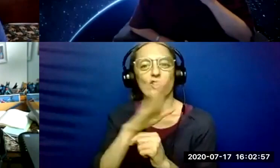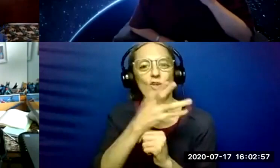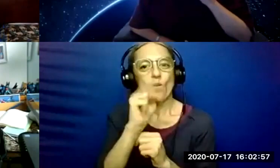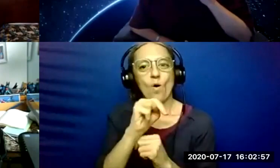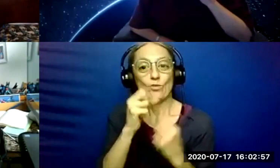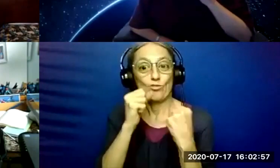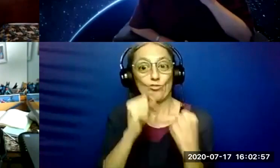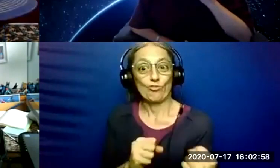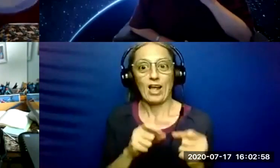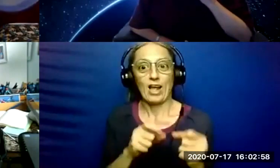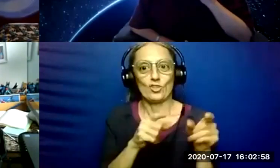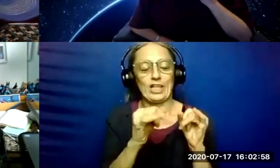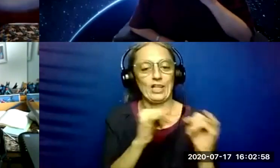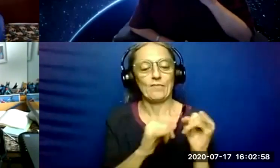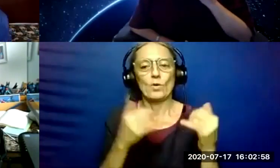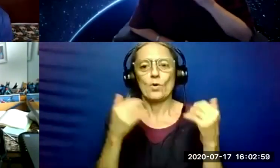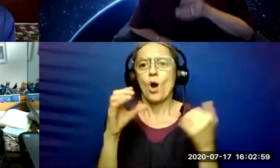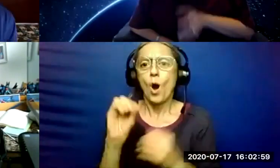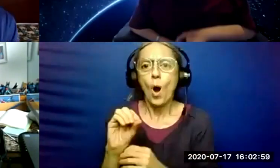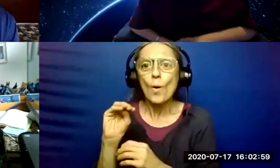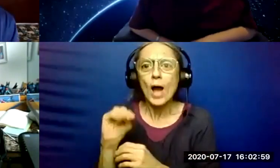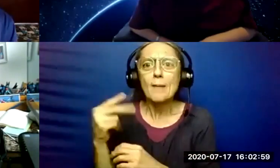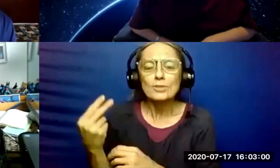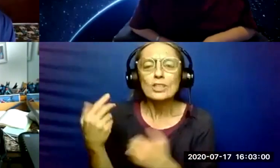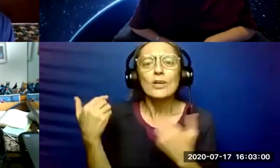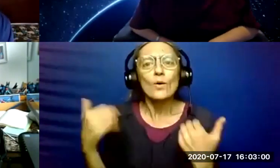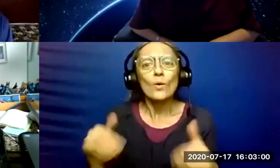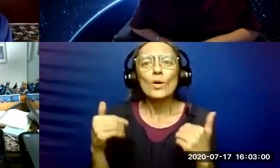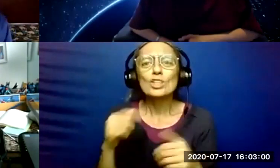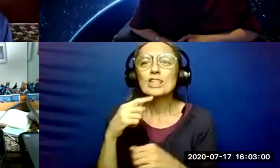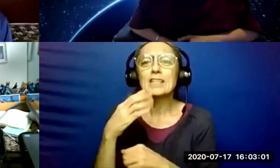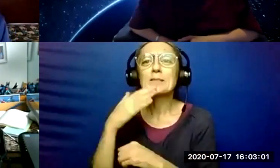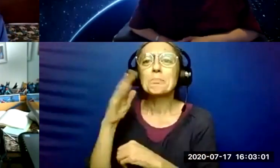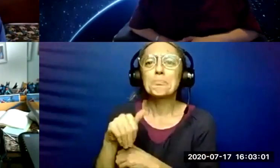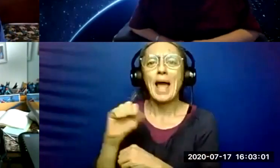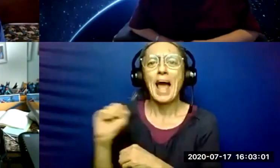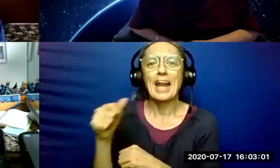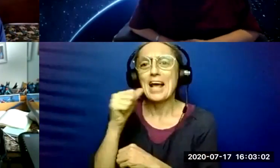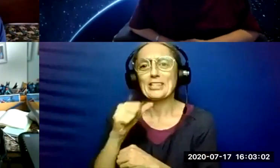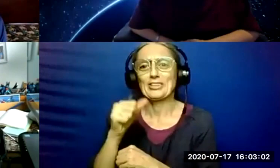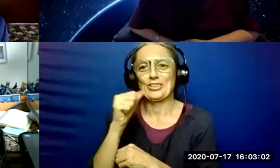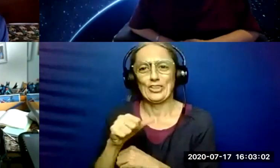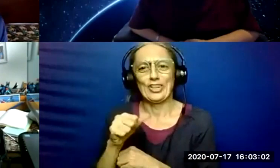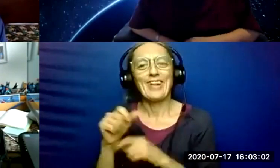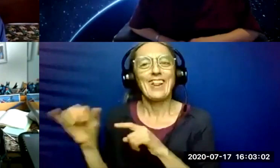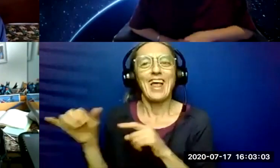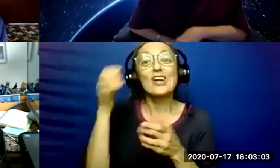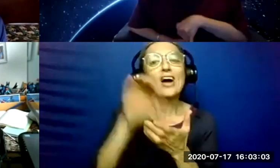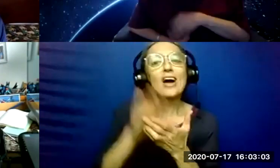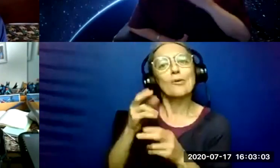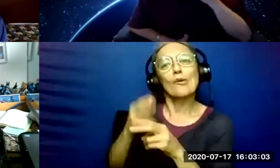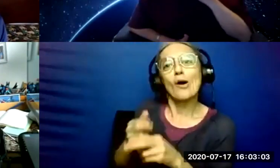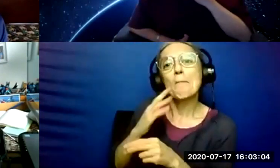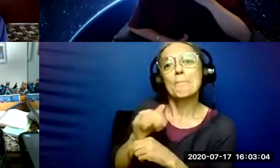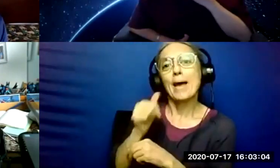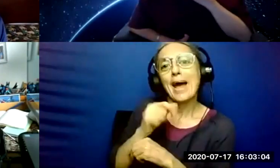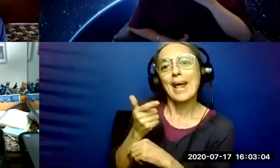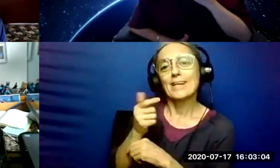She is very much the chingona or badass girl that her husband calls her. How do you manage to pull together